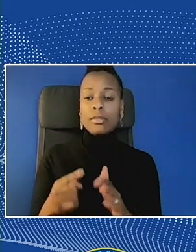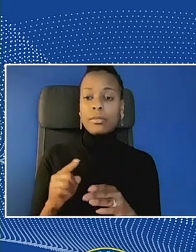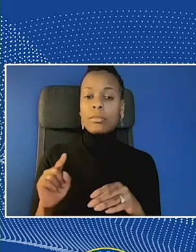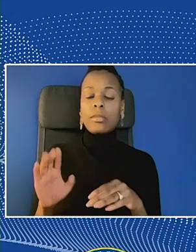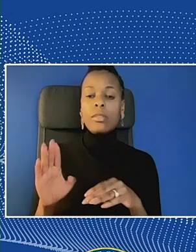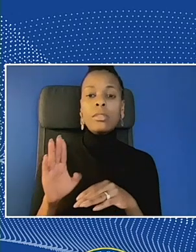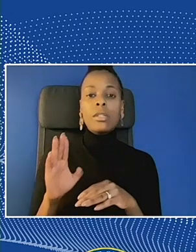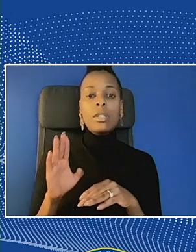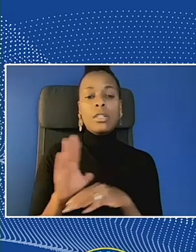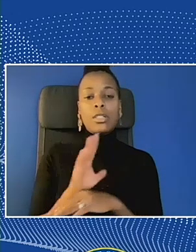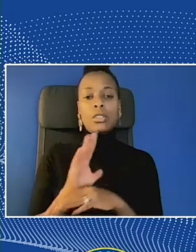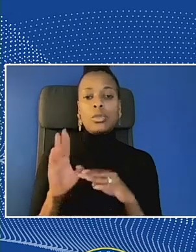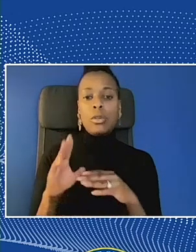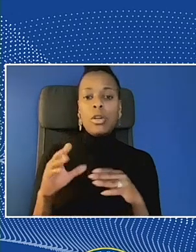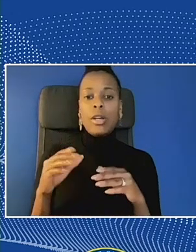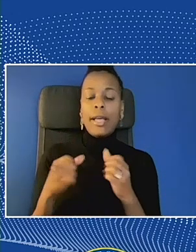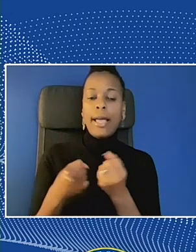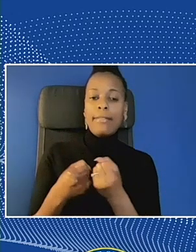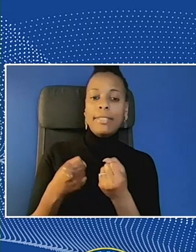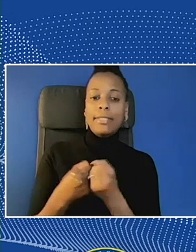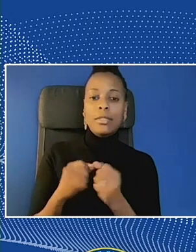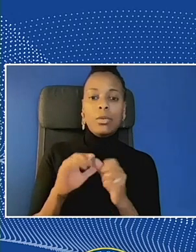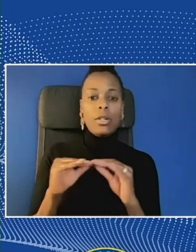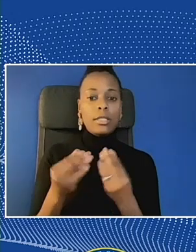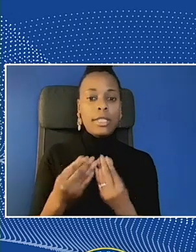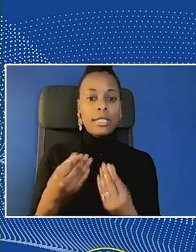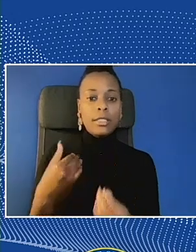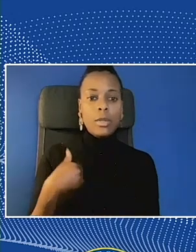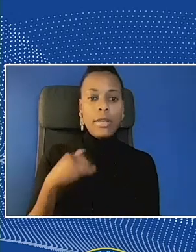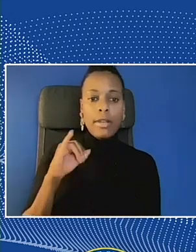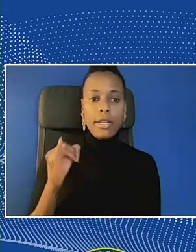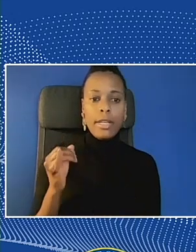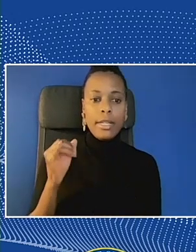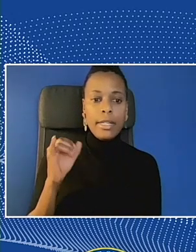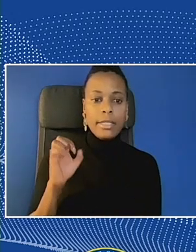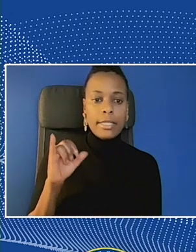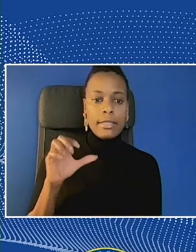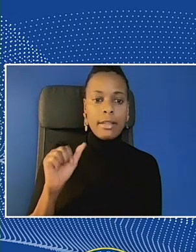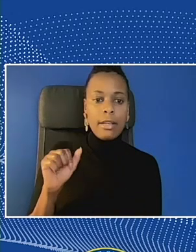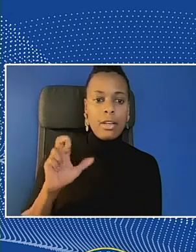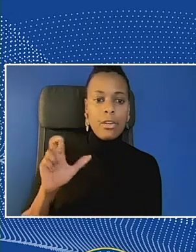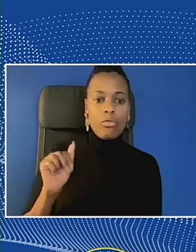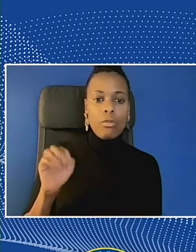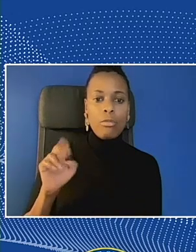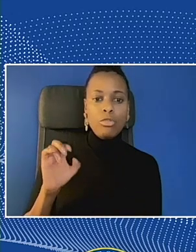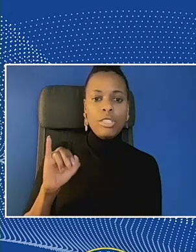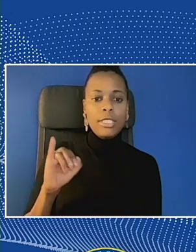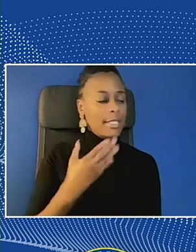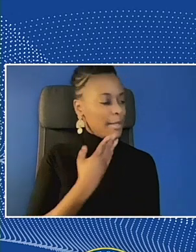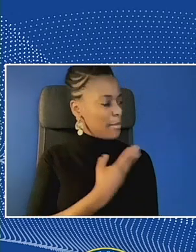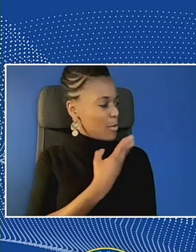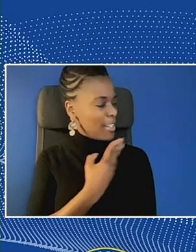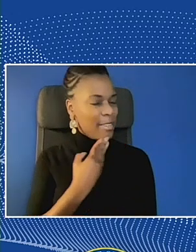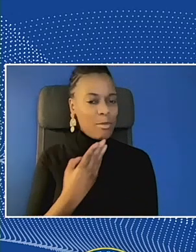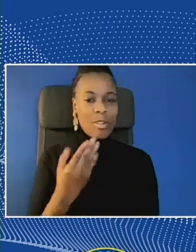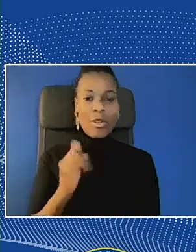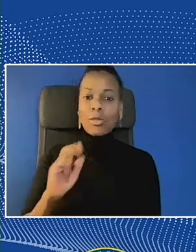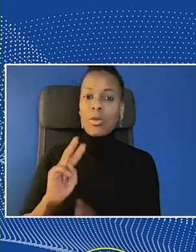joined by Jessica Ranucci. Good morning. Morning, Jessica. And her alternate Ed Boltz. Good morning.